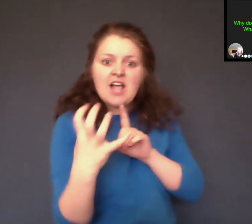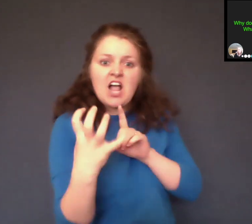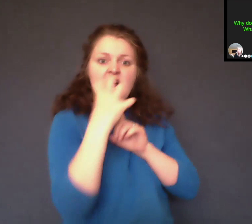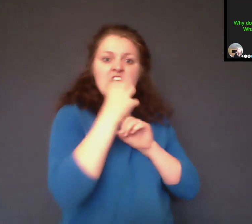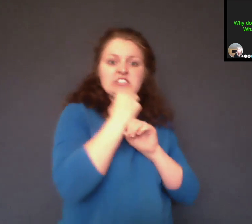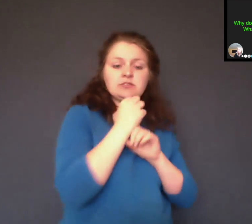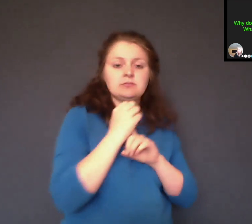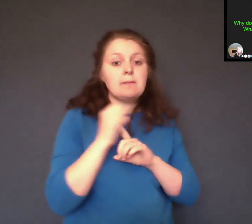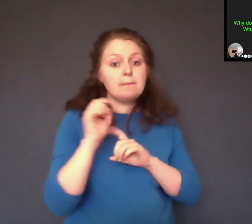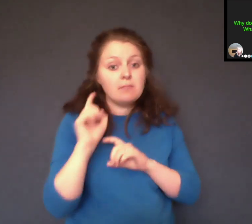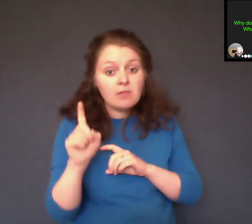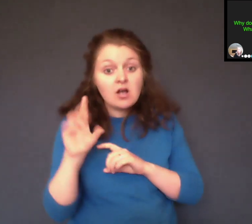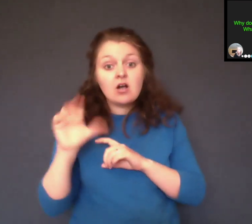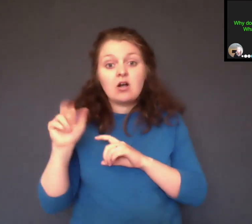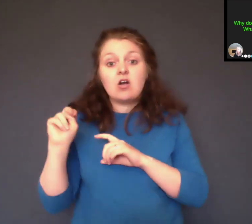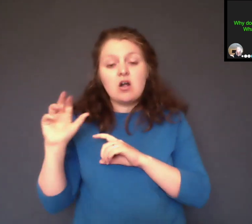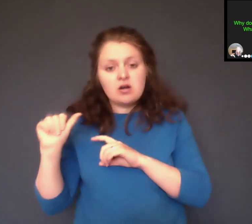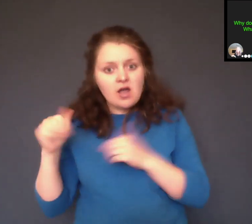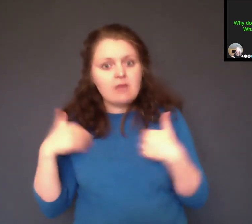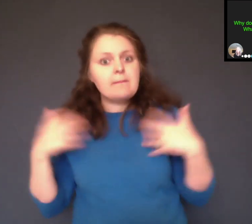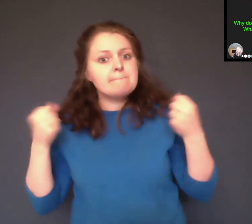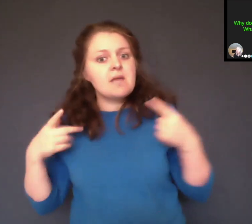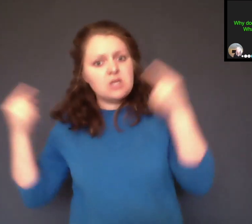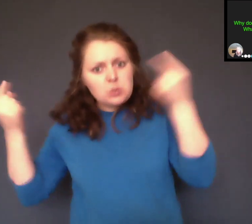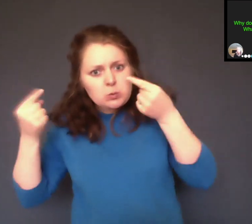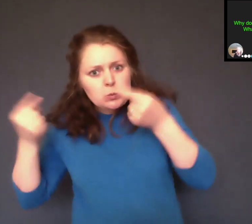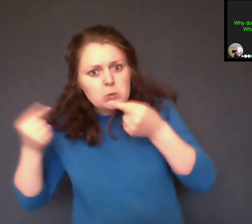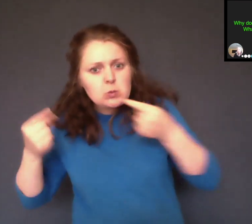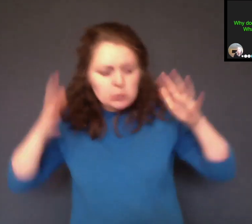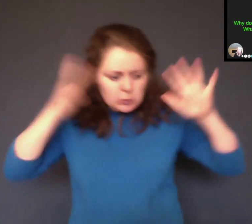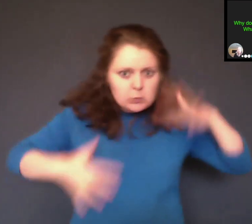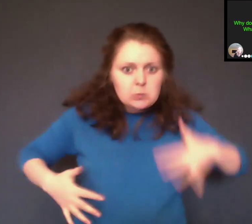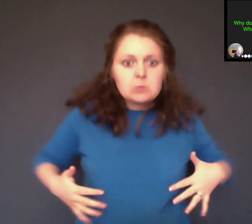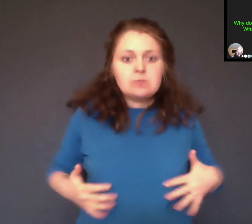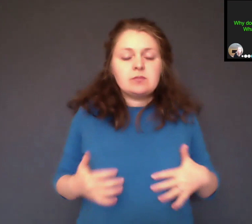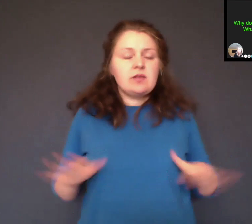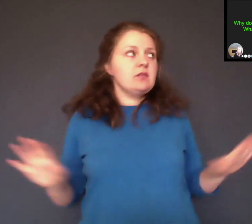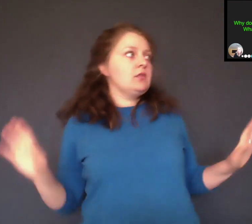carna not been so hobbled by its wounds and so slowed by the chaos of its surroundings